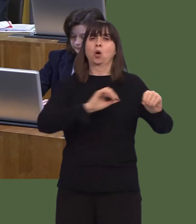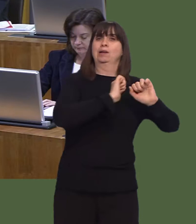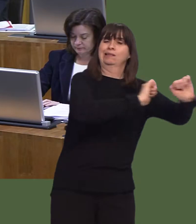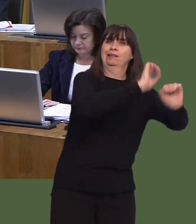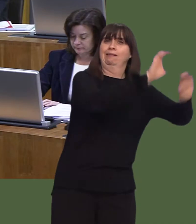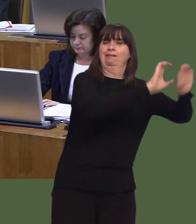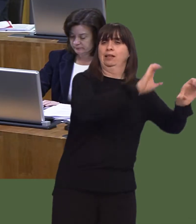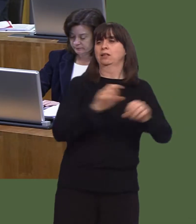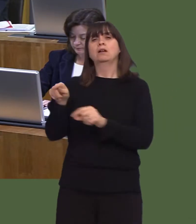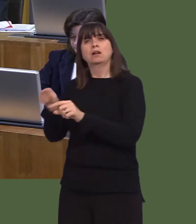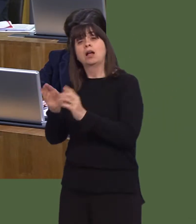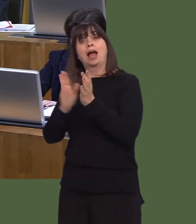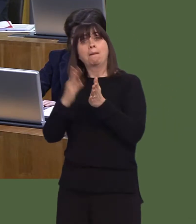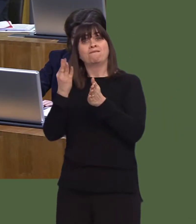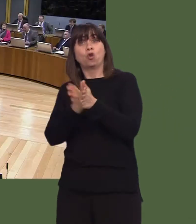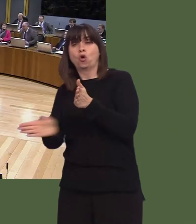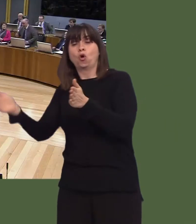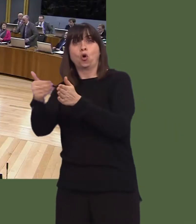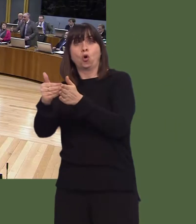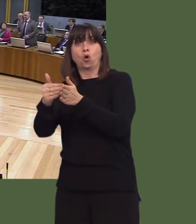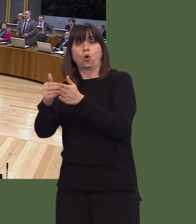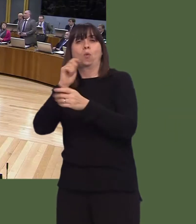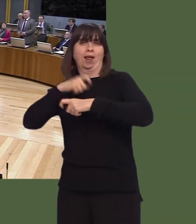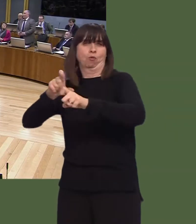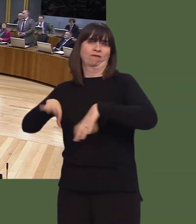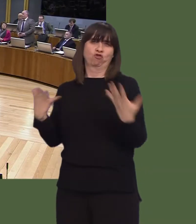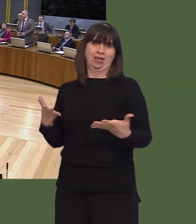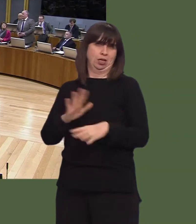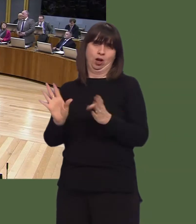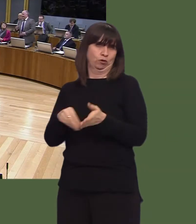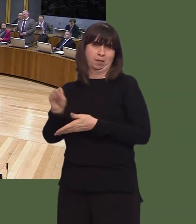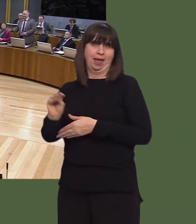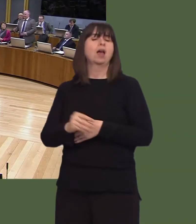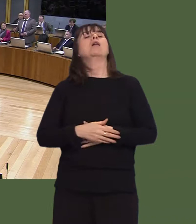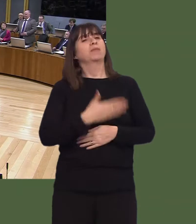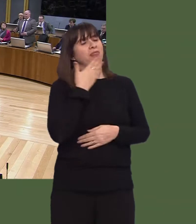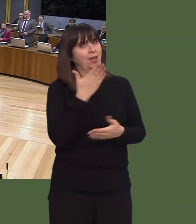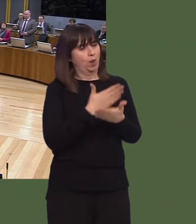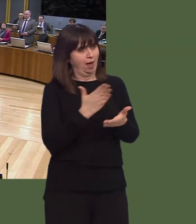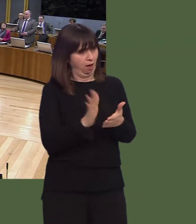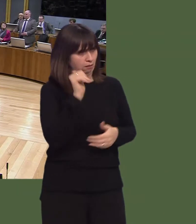to impose a toll on the M4. Andrew RT Davies AM: I am grateful for the clarity on the tolling, but, again, you can't